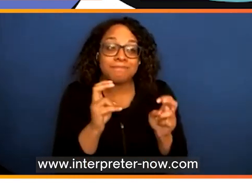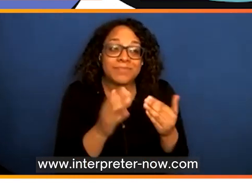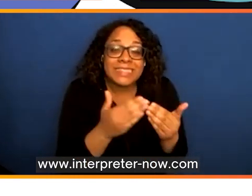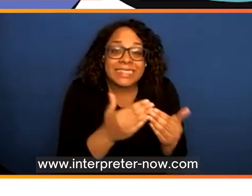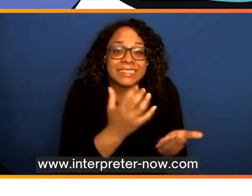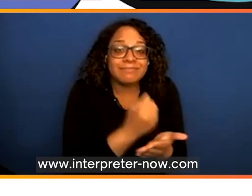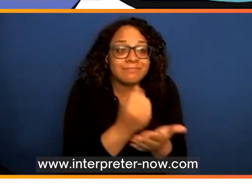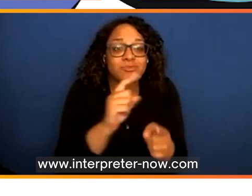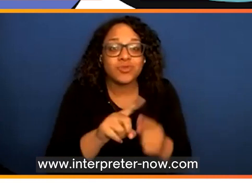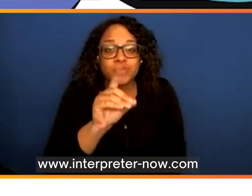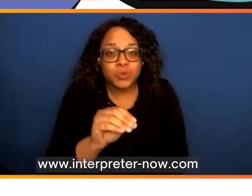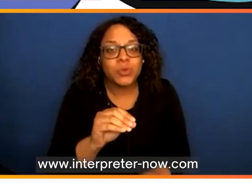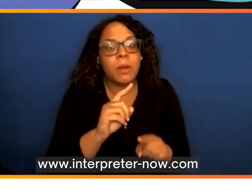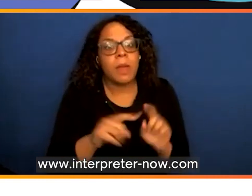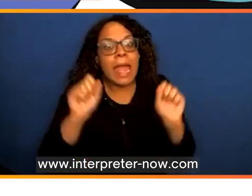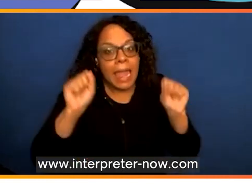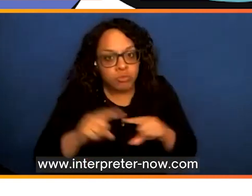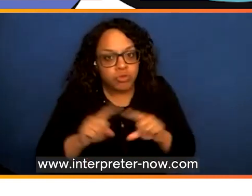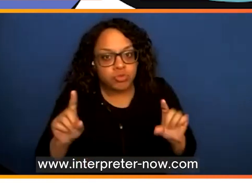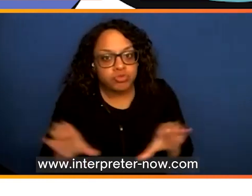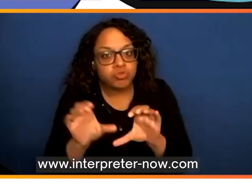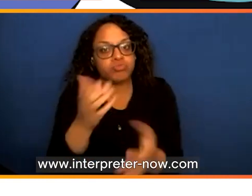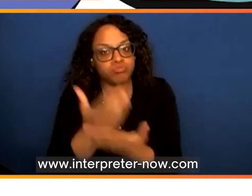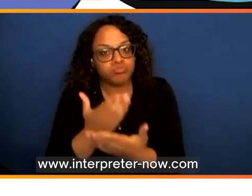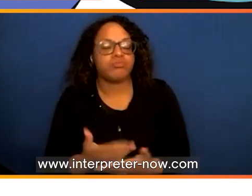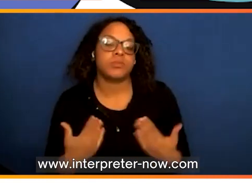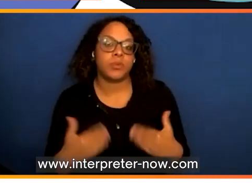is really, again, low hanging fruit. We'll talk more about this as we go along. But being